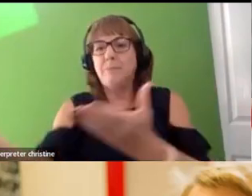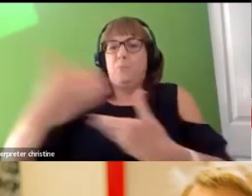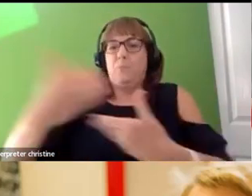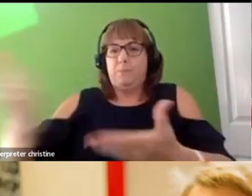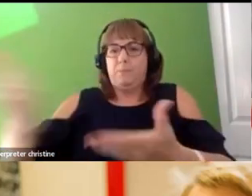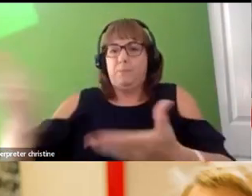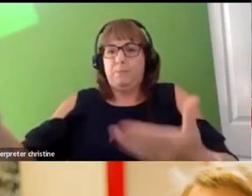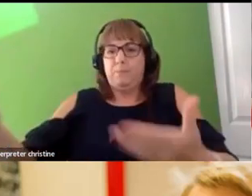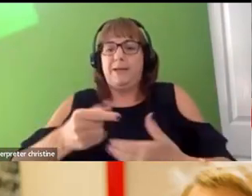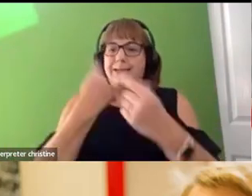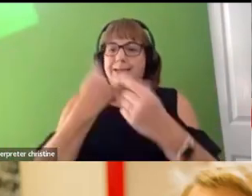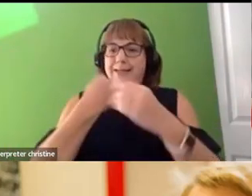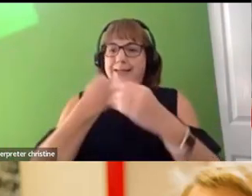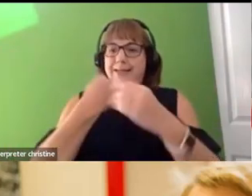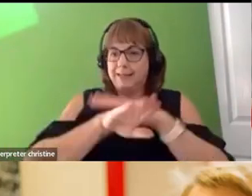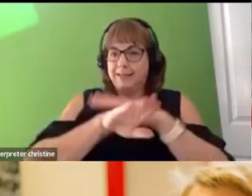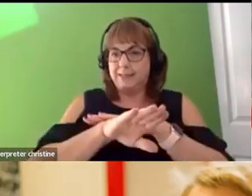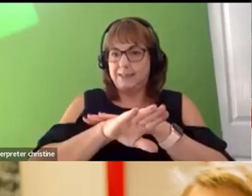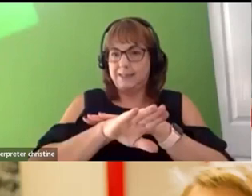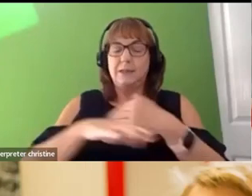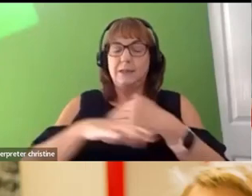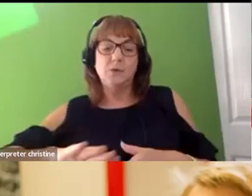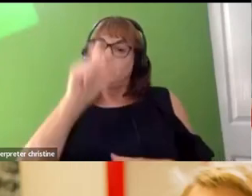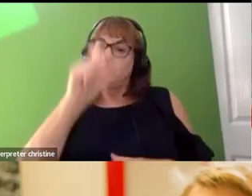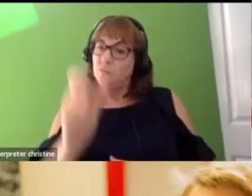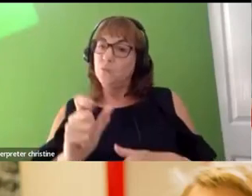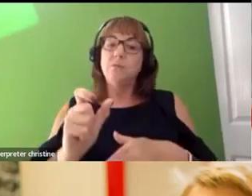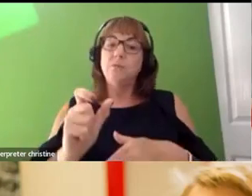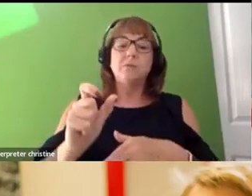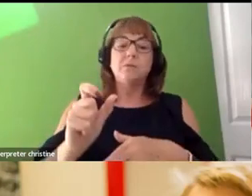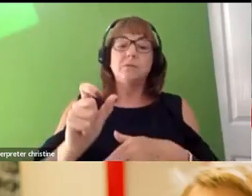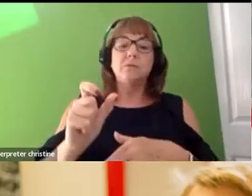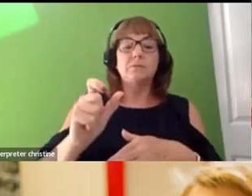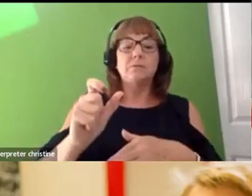to be a part of community. And I don't know how you see people but one of my challenges